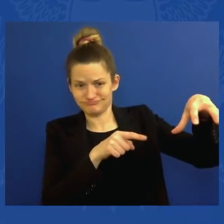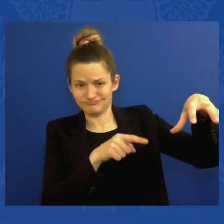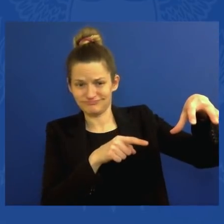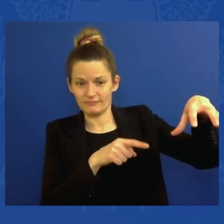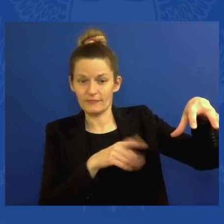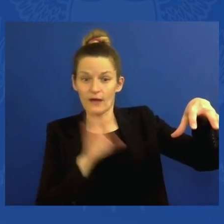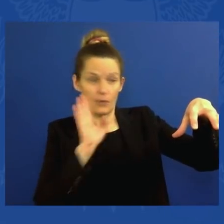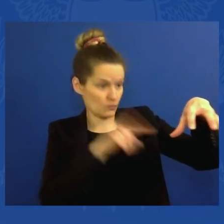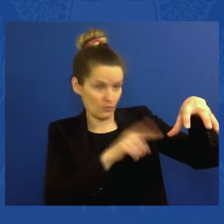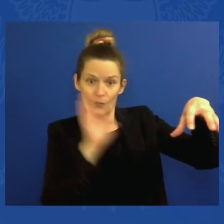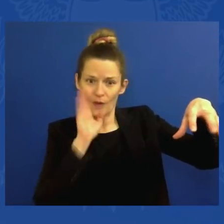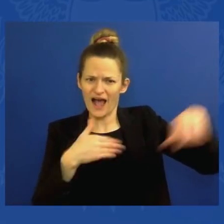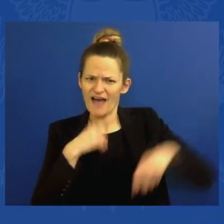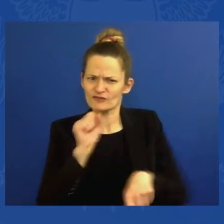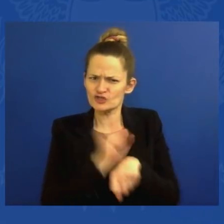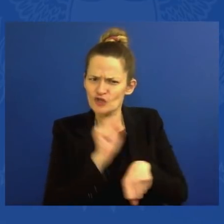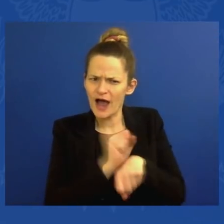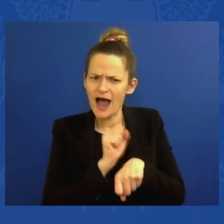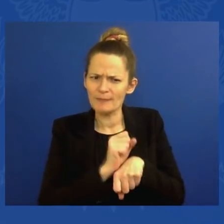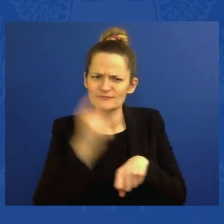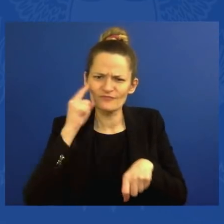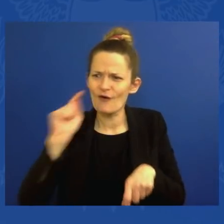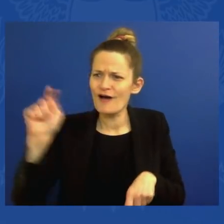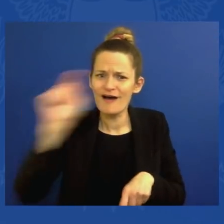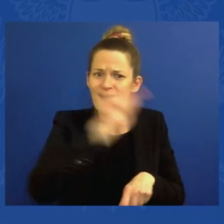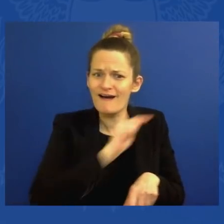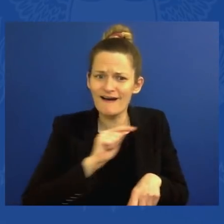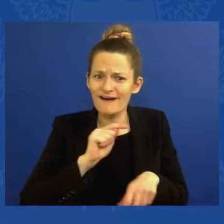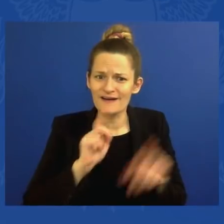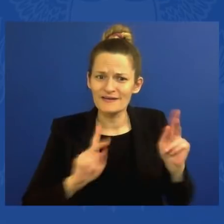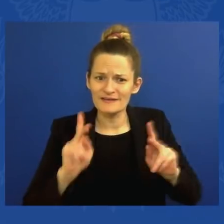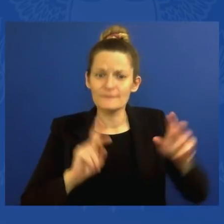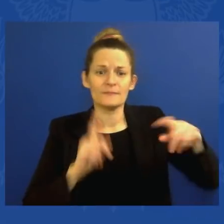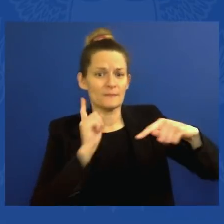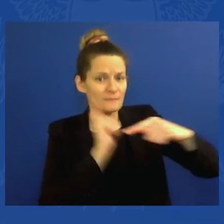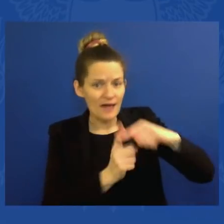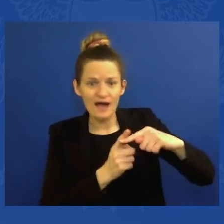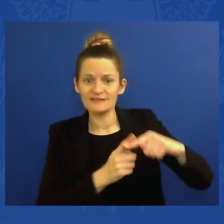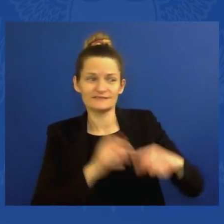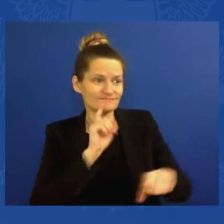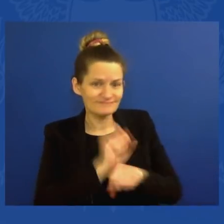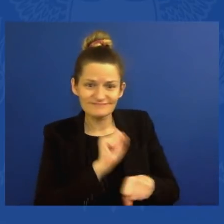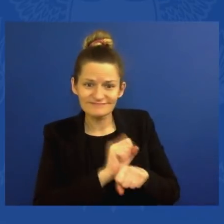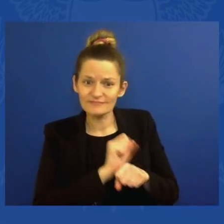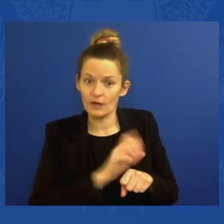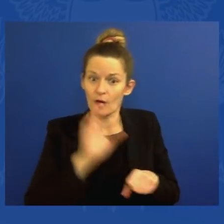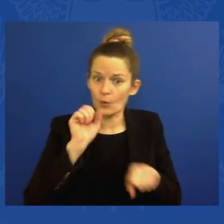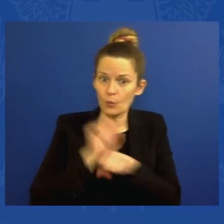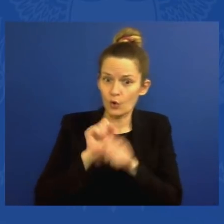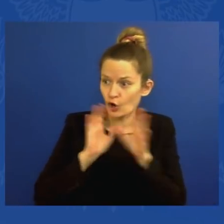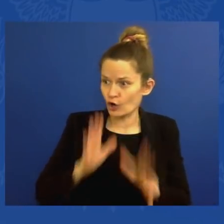is going to be $135,000 a year. And if Congress passes the Bipartisan Innovation Act,